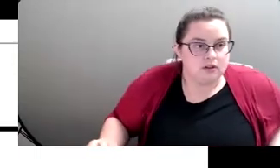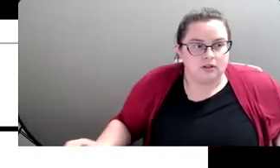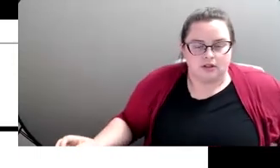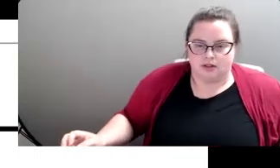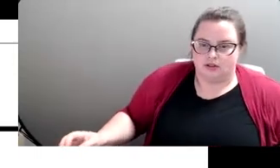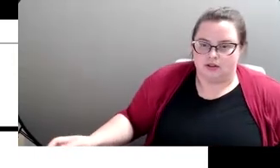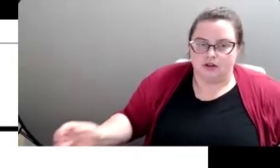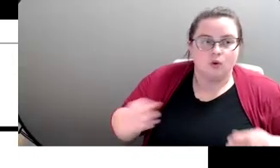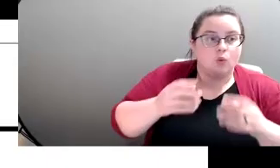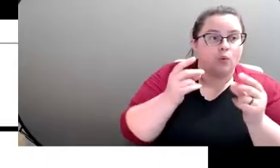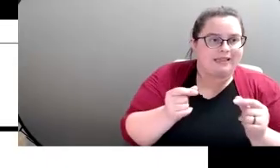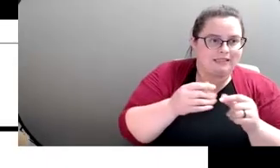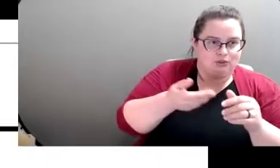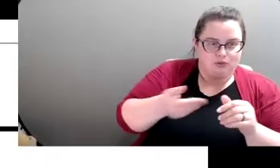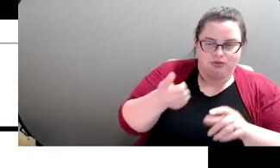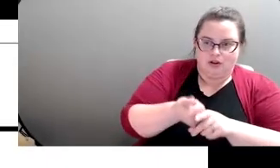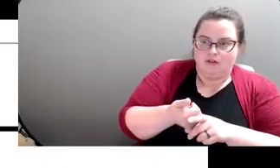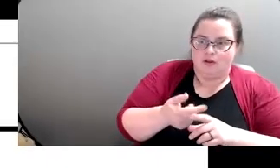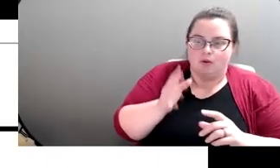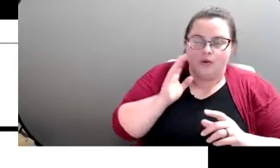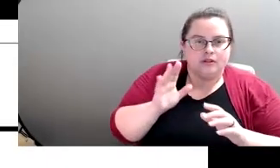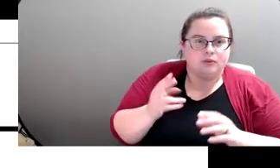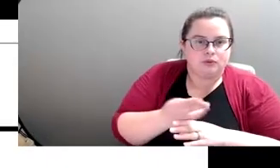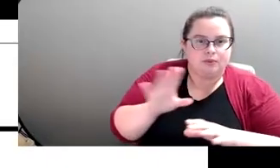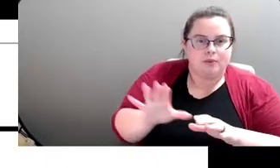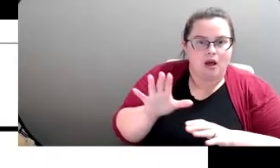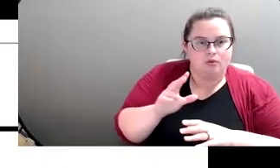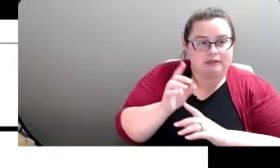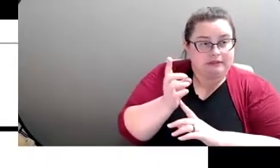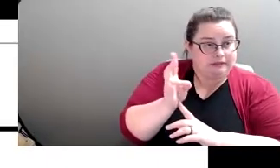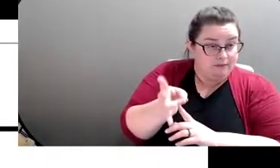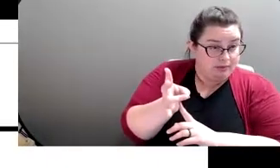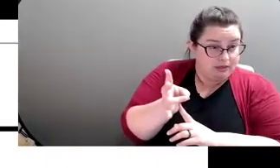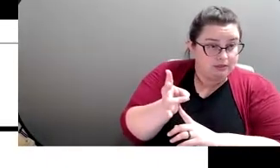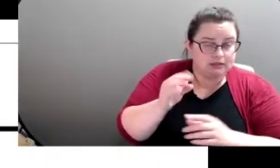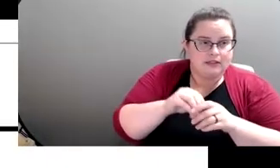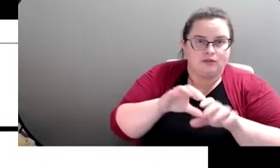We'll take about let's try to take about seven minutes in the group.